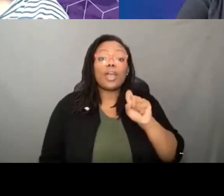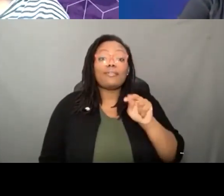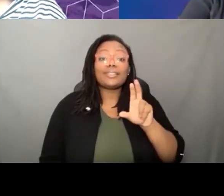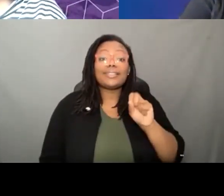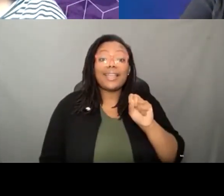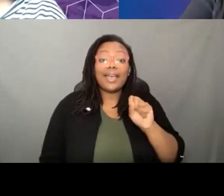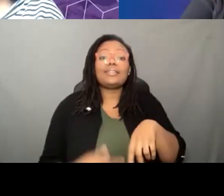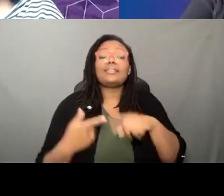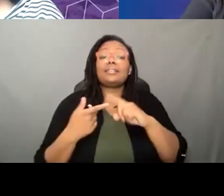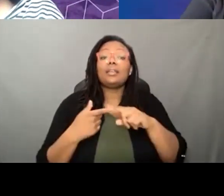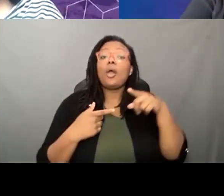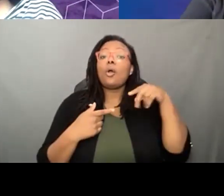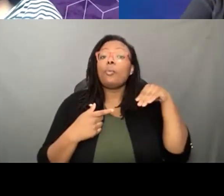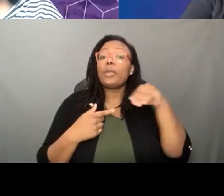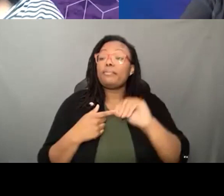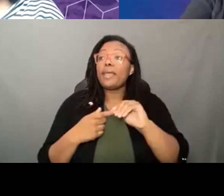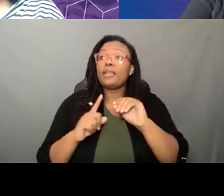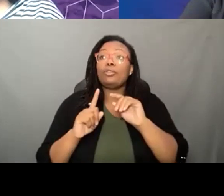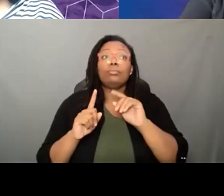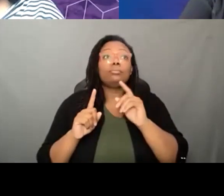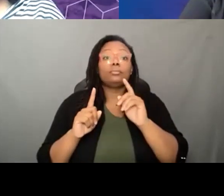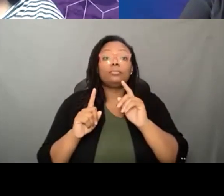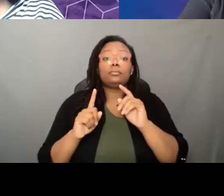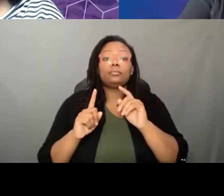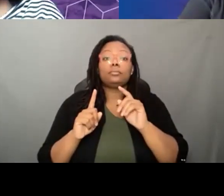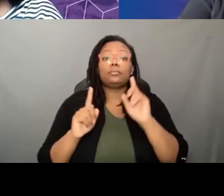We pay you to go, you know, somewhere for a conference.